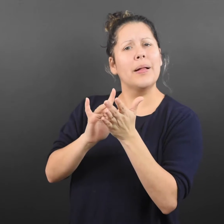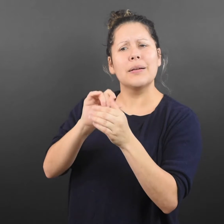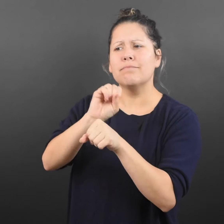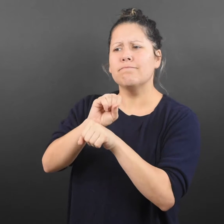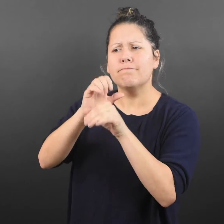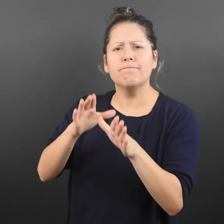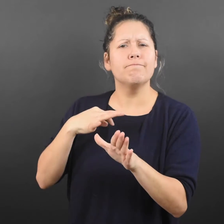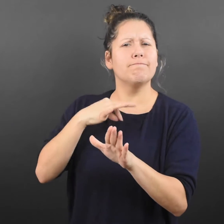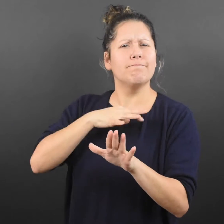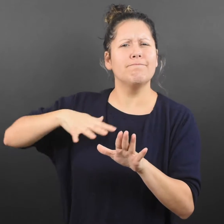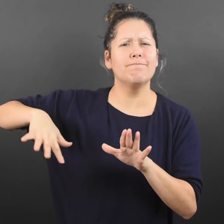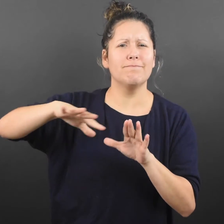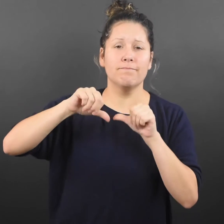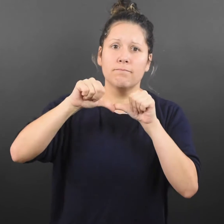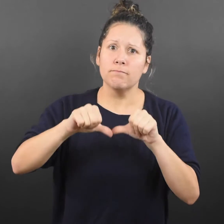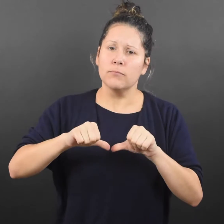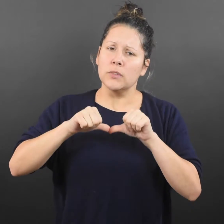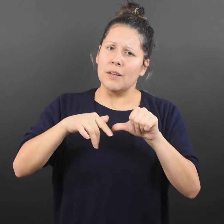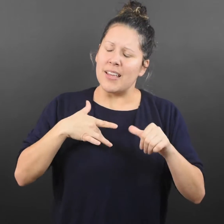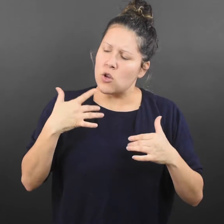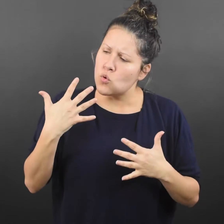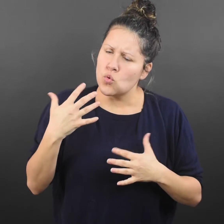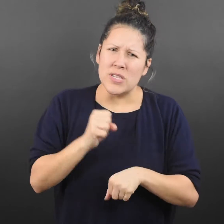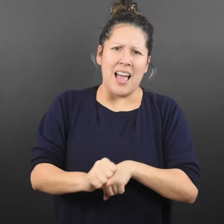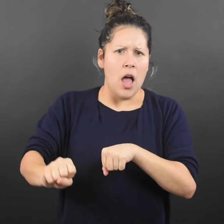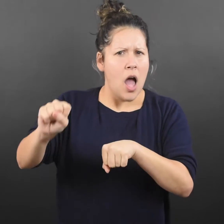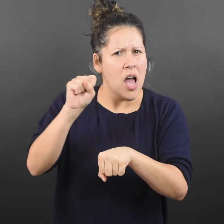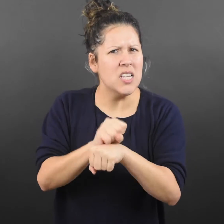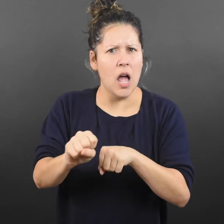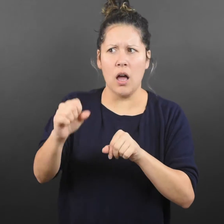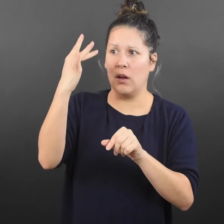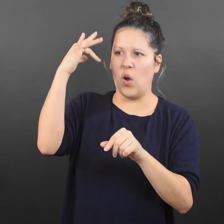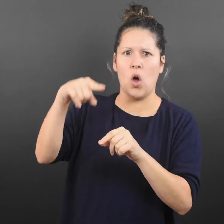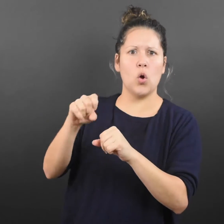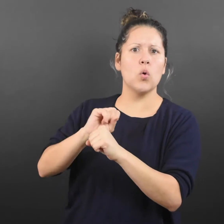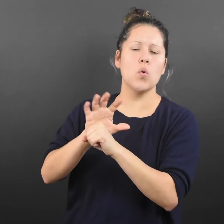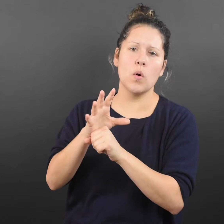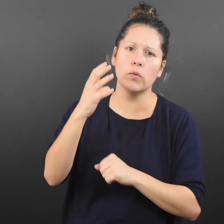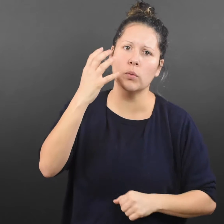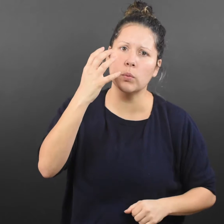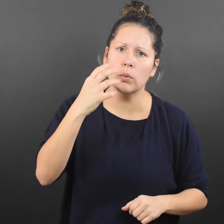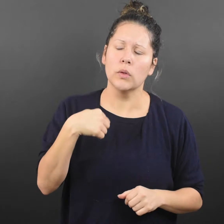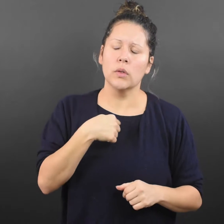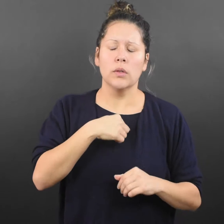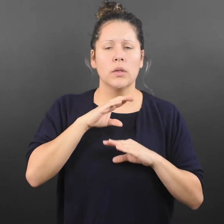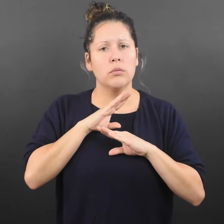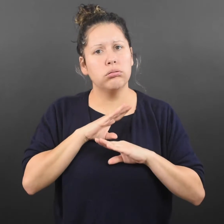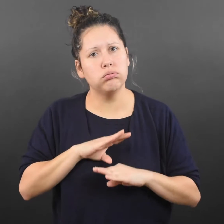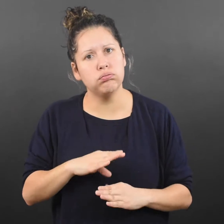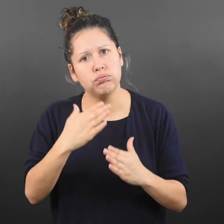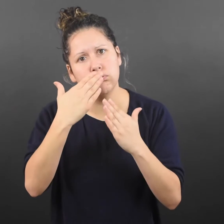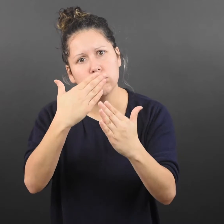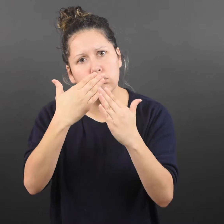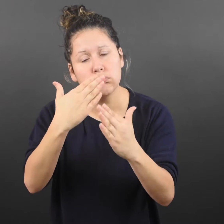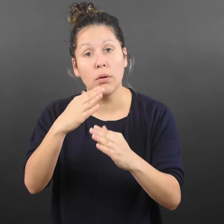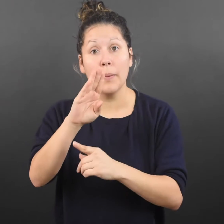that the Biden Administration has extended its support for our doctors, nurses, hospitals, and,